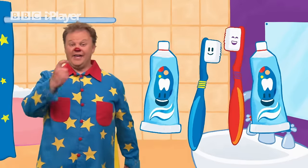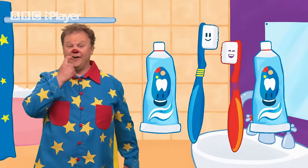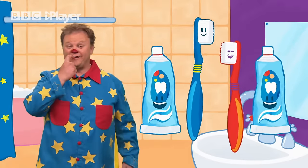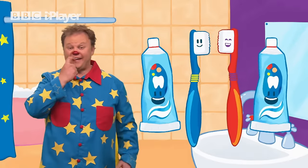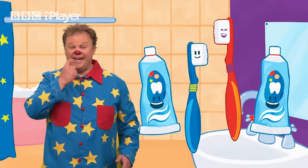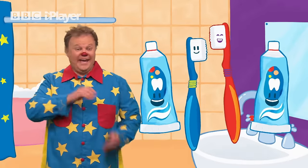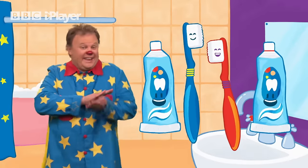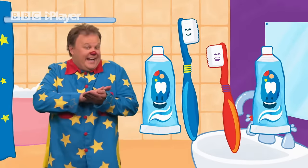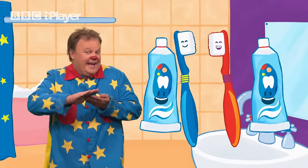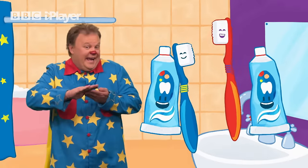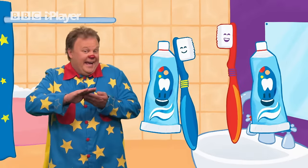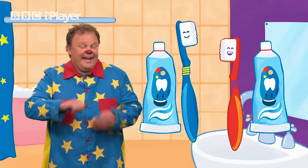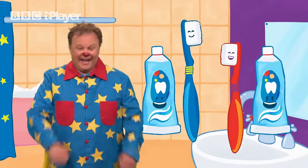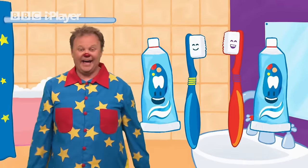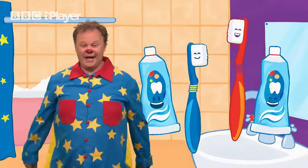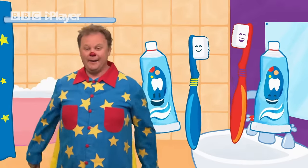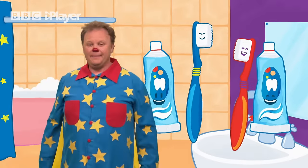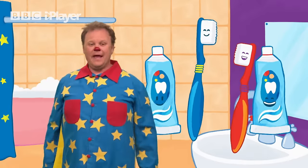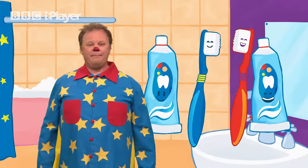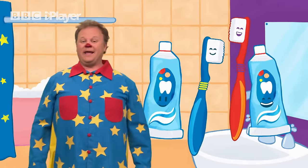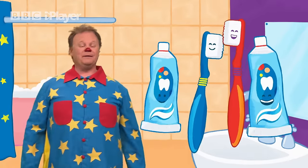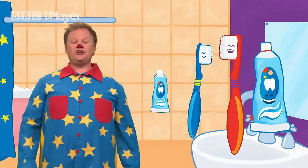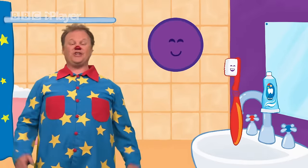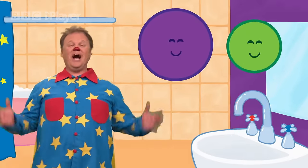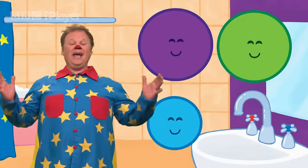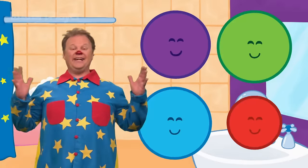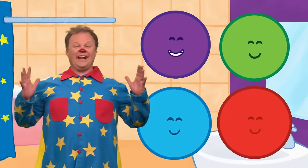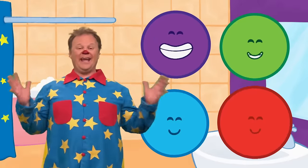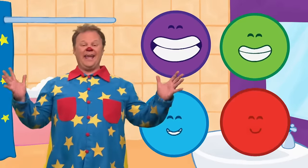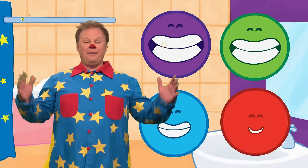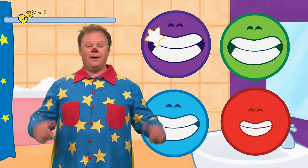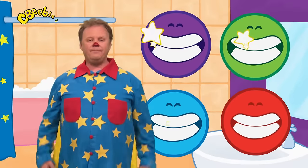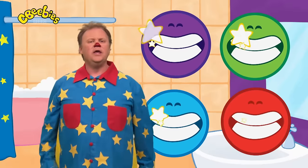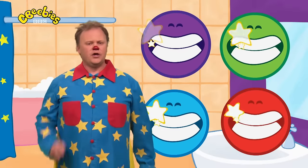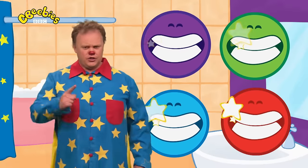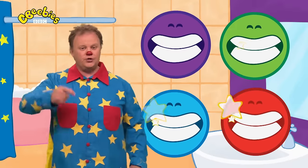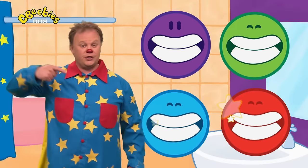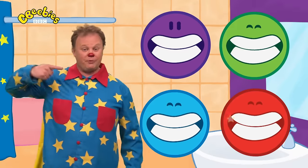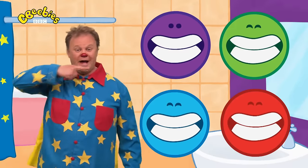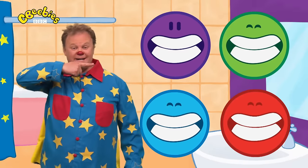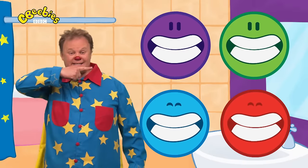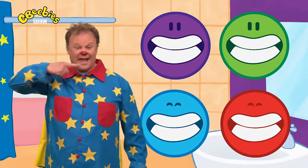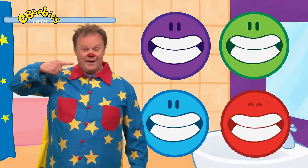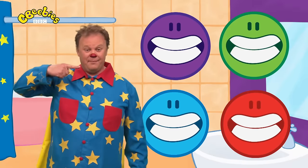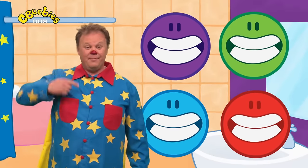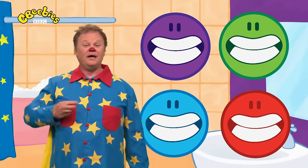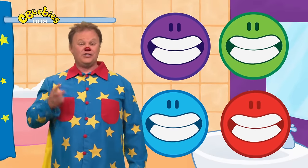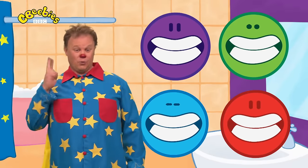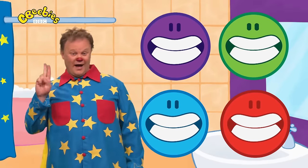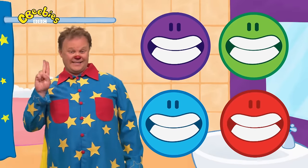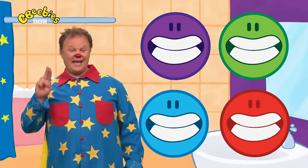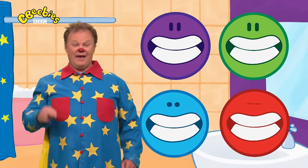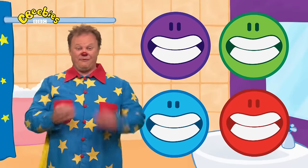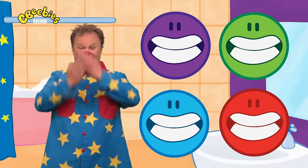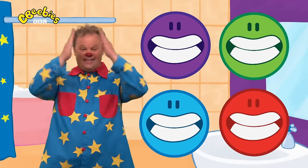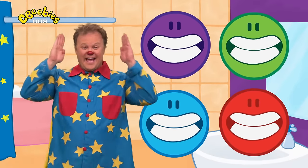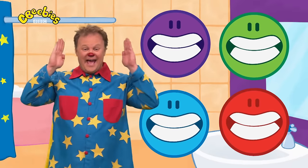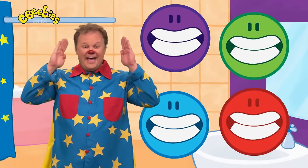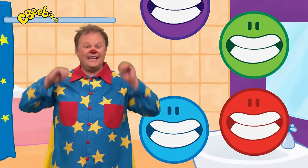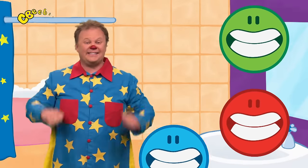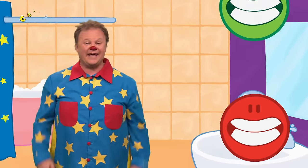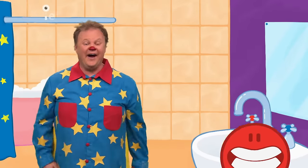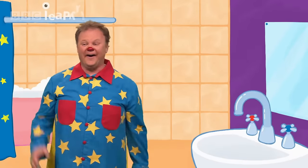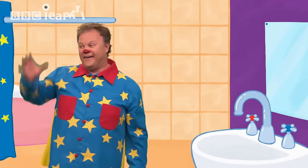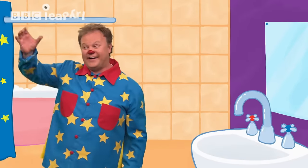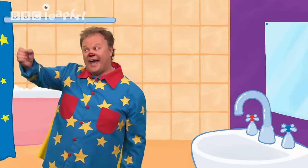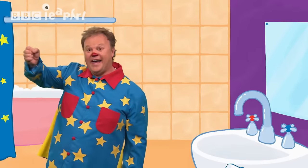your teeth clean make them shine and gleam because you should rush them twice every day so get